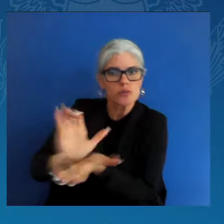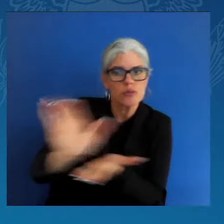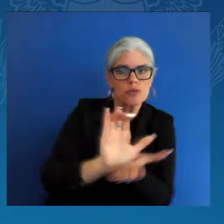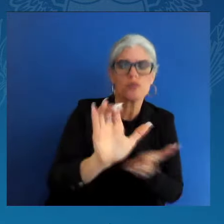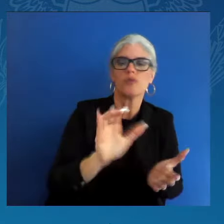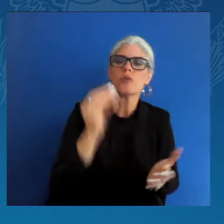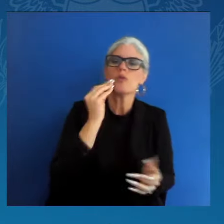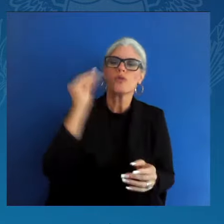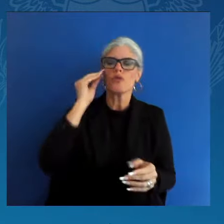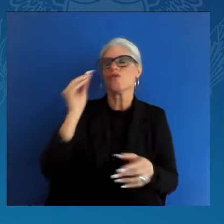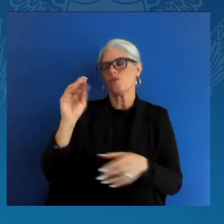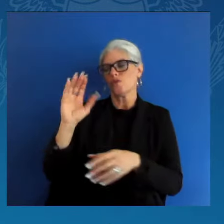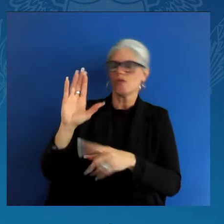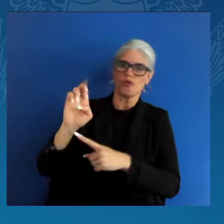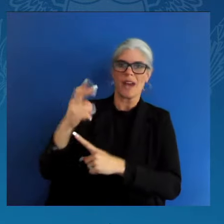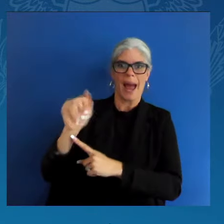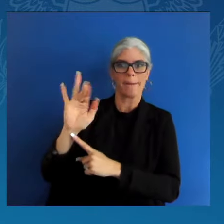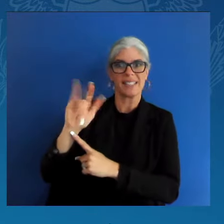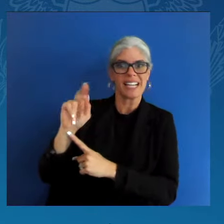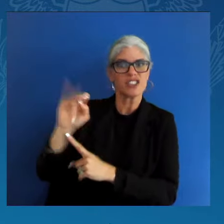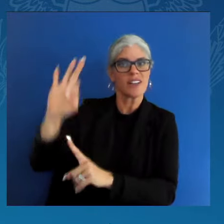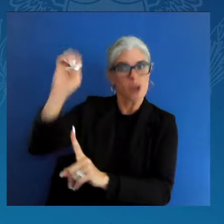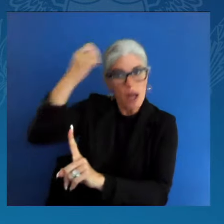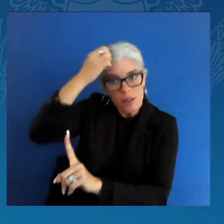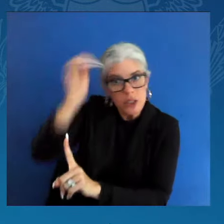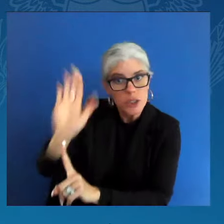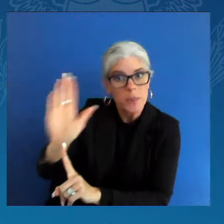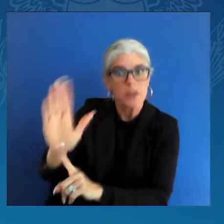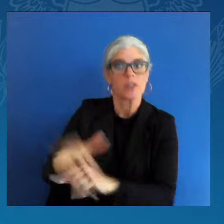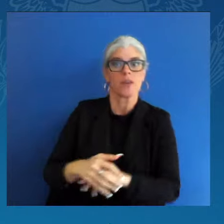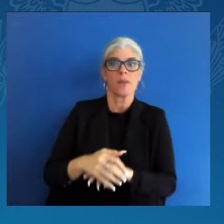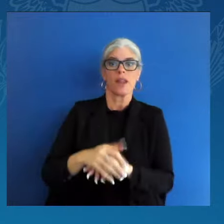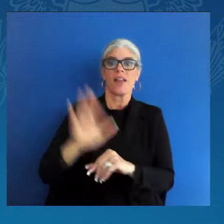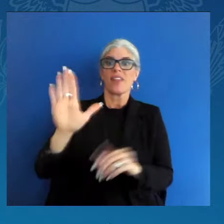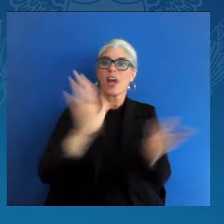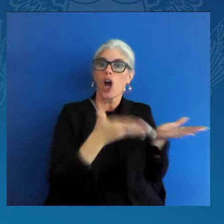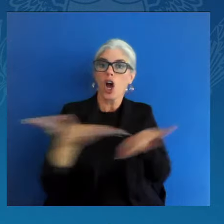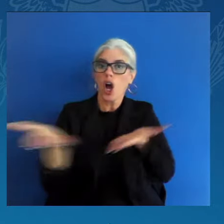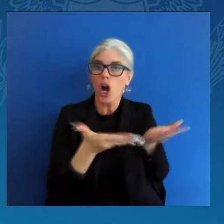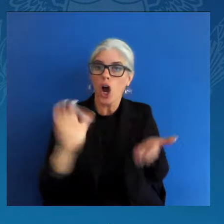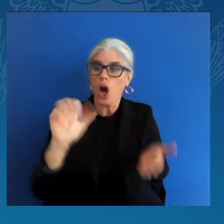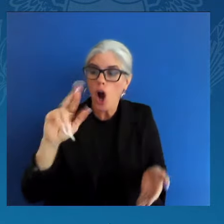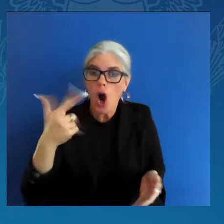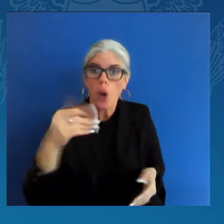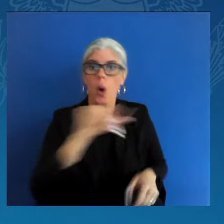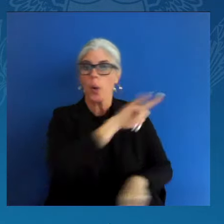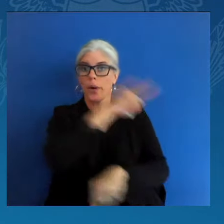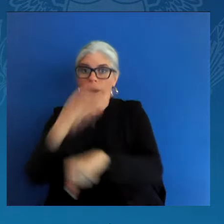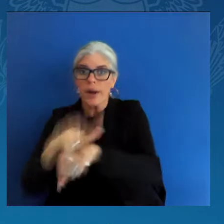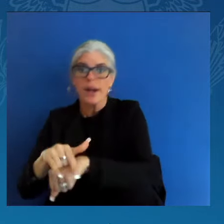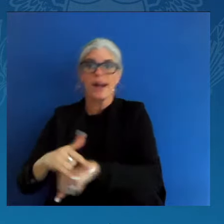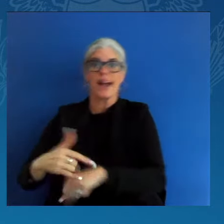advance responsible behavior, and support a growing space sector with excellent jobs.